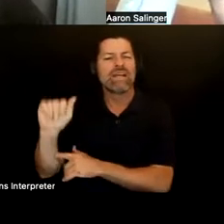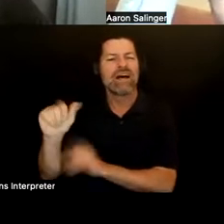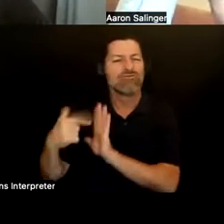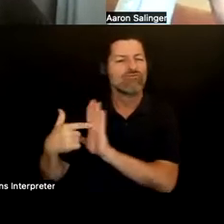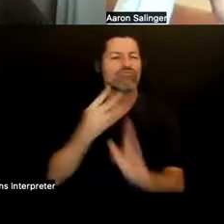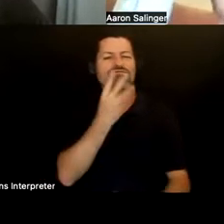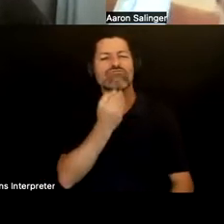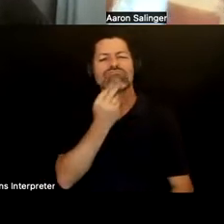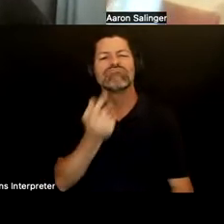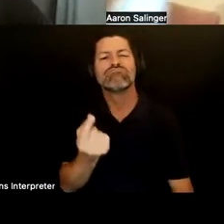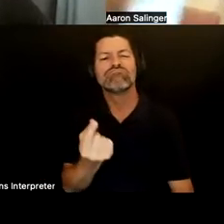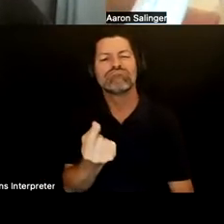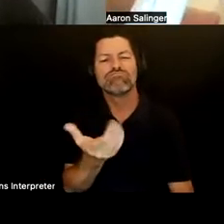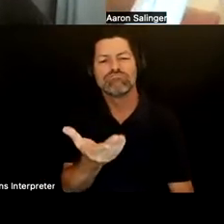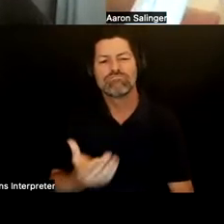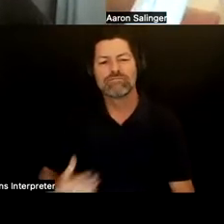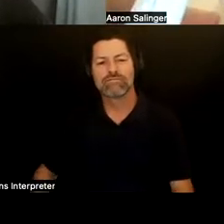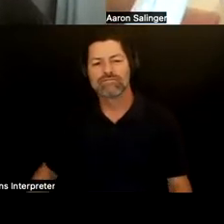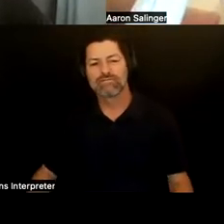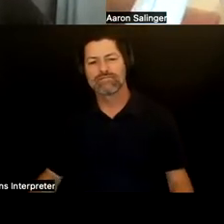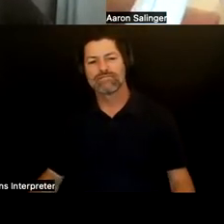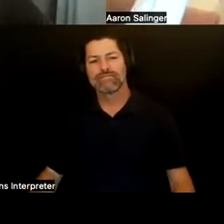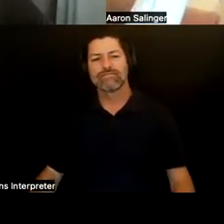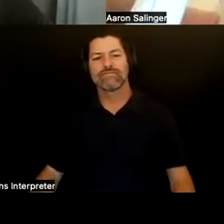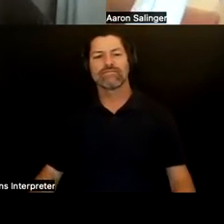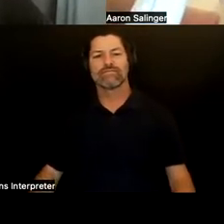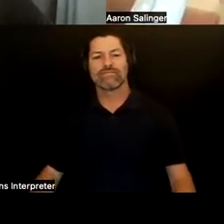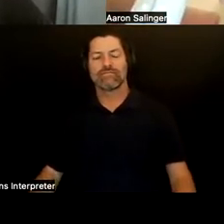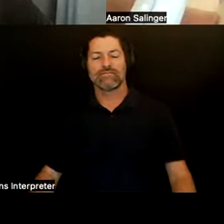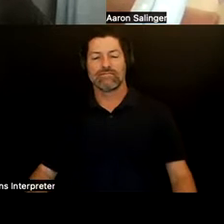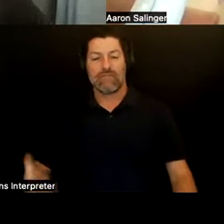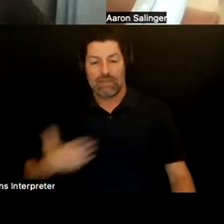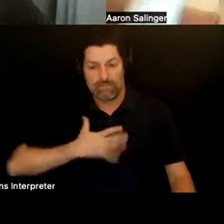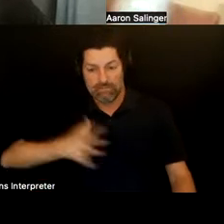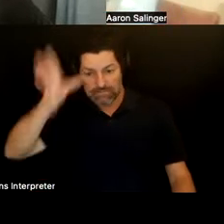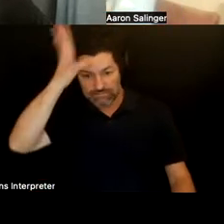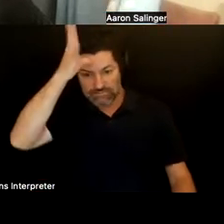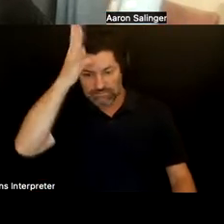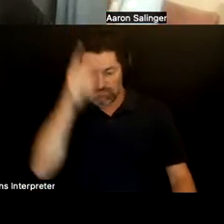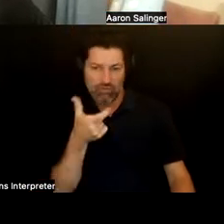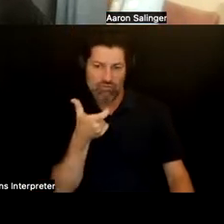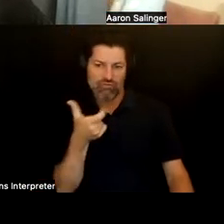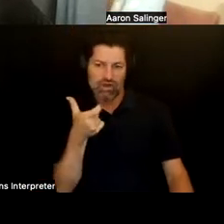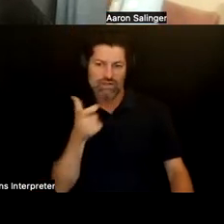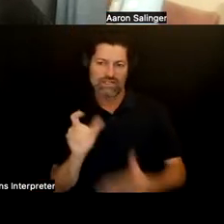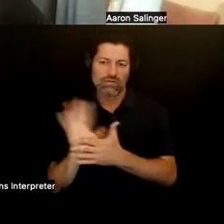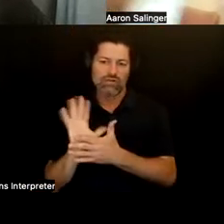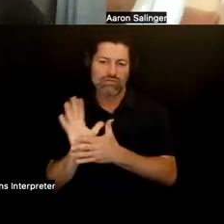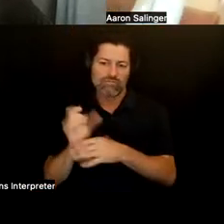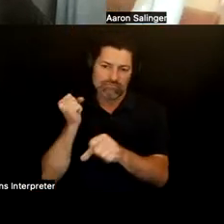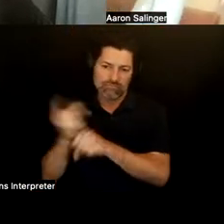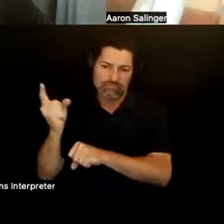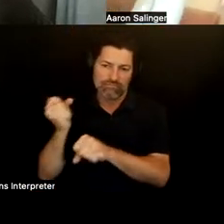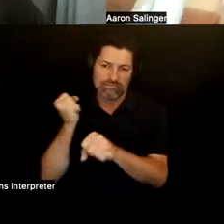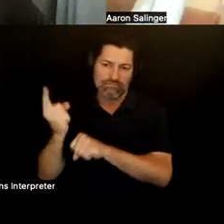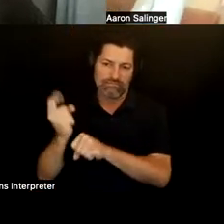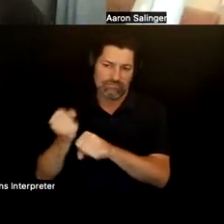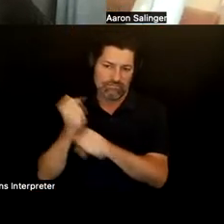19:53:28 You know, my dad watched that movie every single year when it came on Tv before